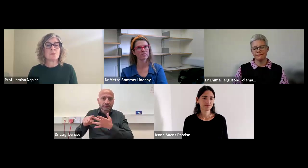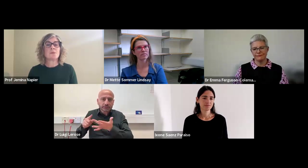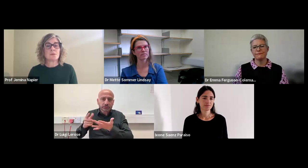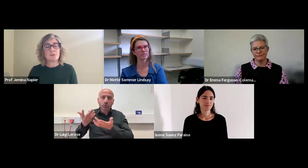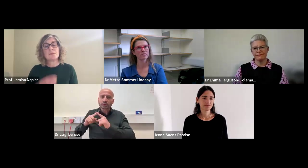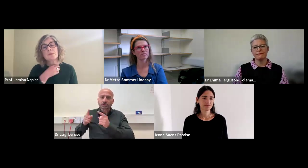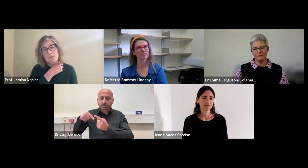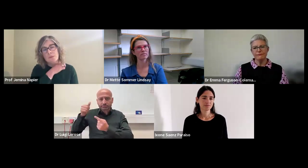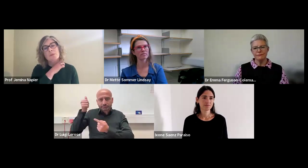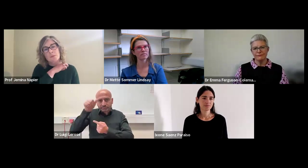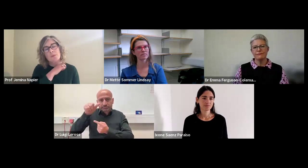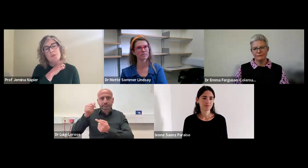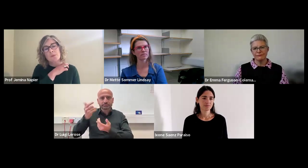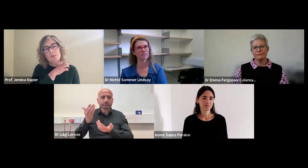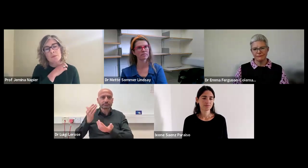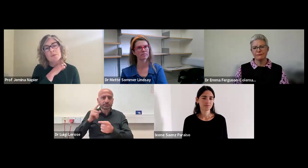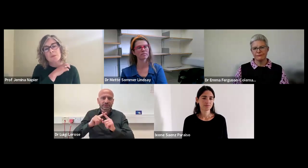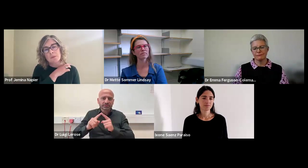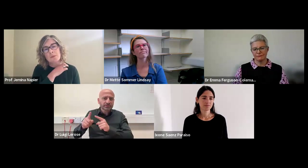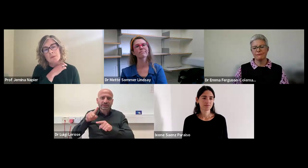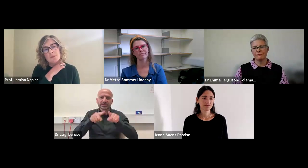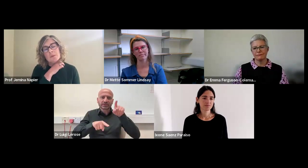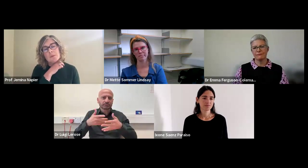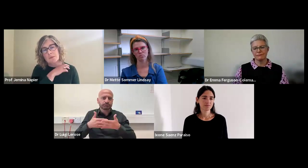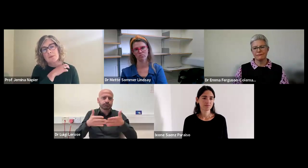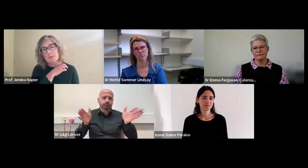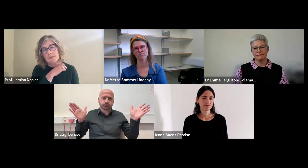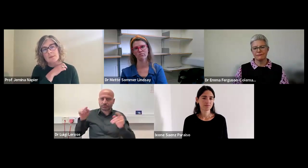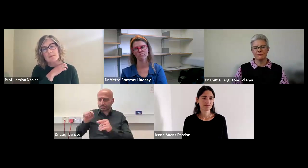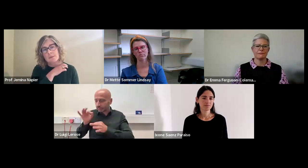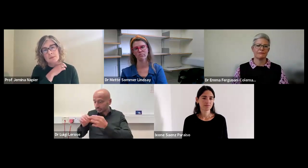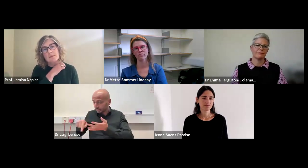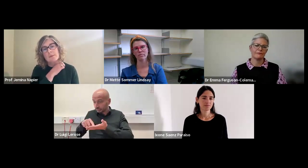communication and about how things are done, they never come to us as the experts with the